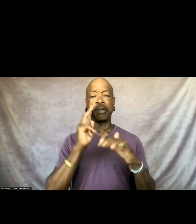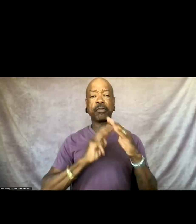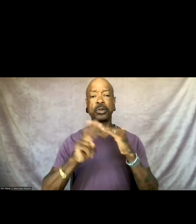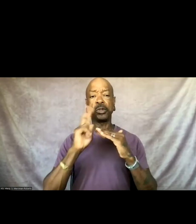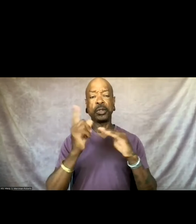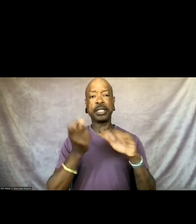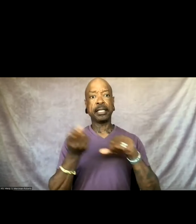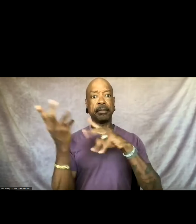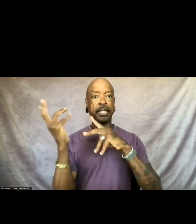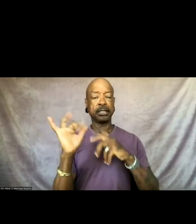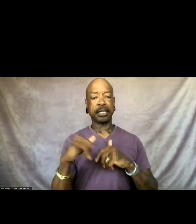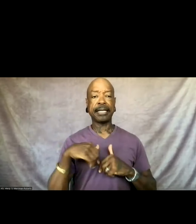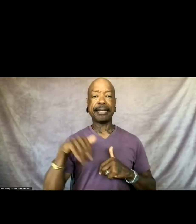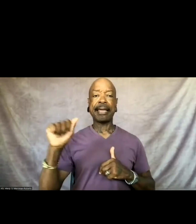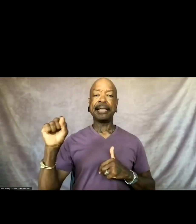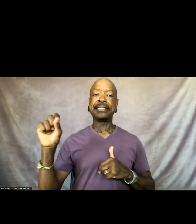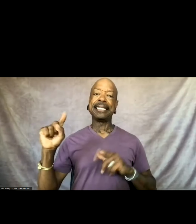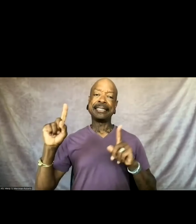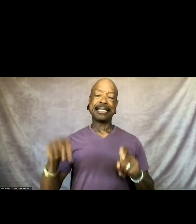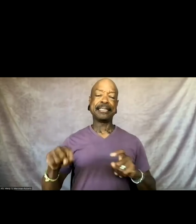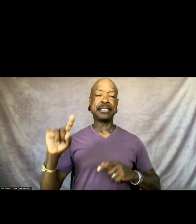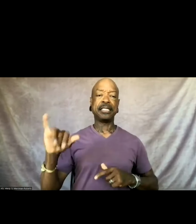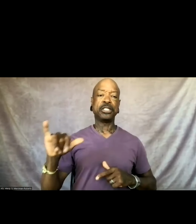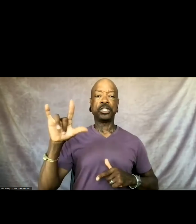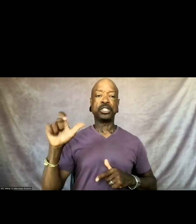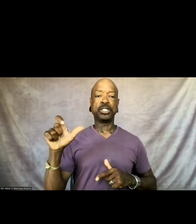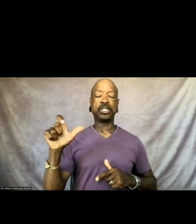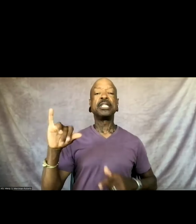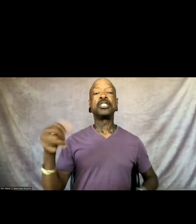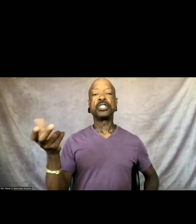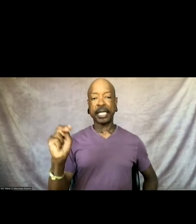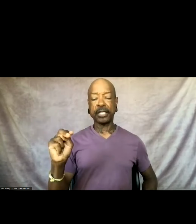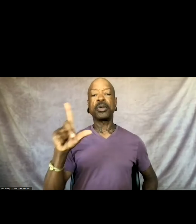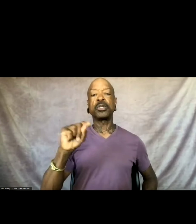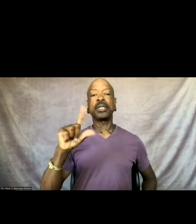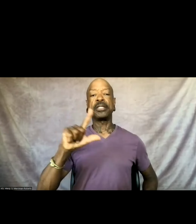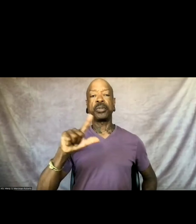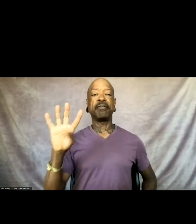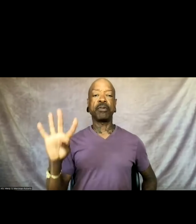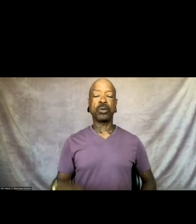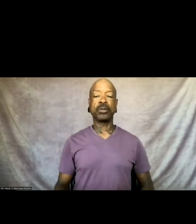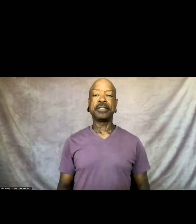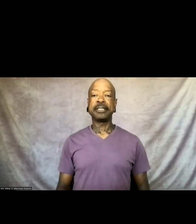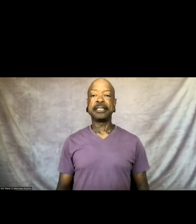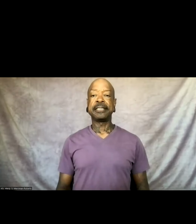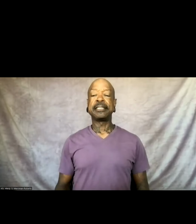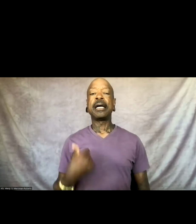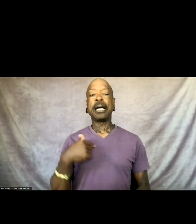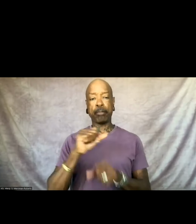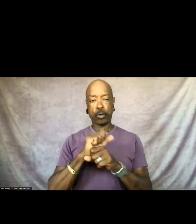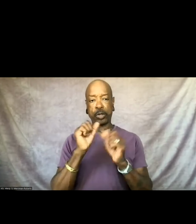Thanks, Jessica. So June 1st is when the asset limit was increased. And we're still looking forward to the